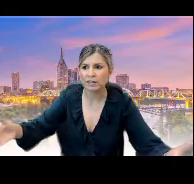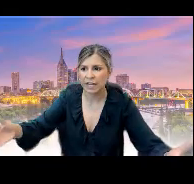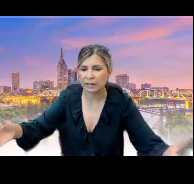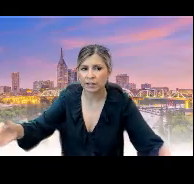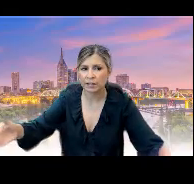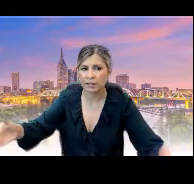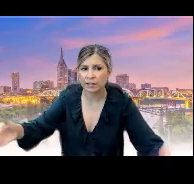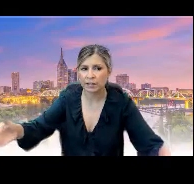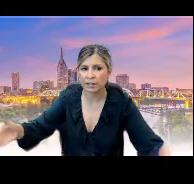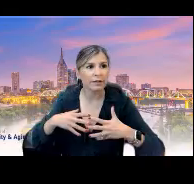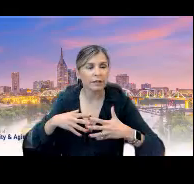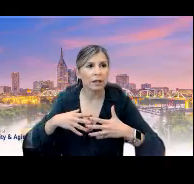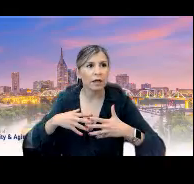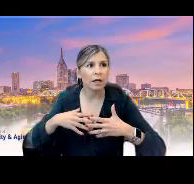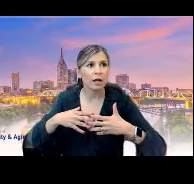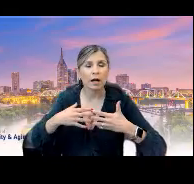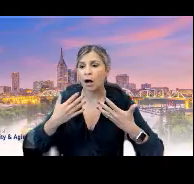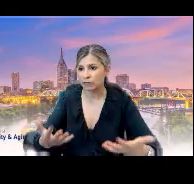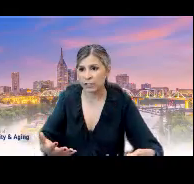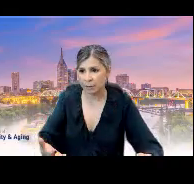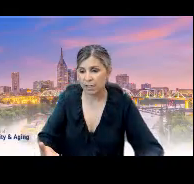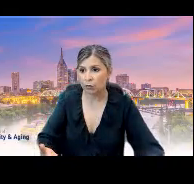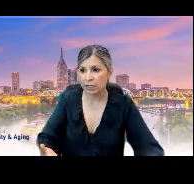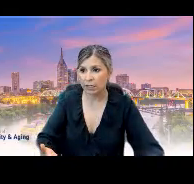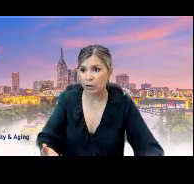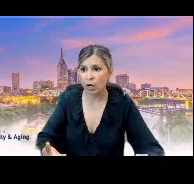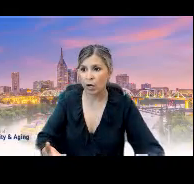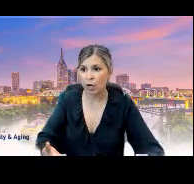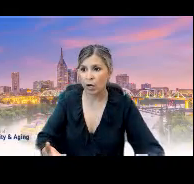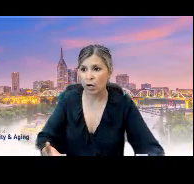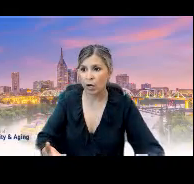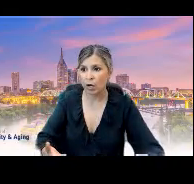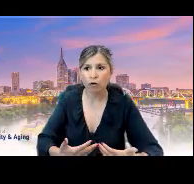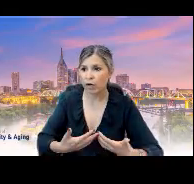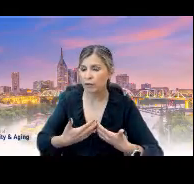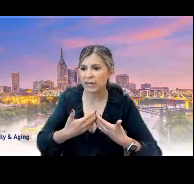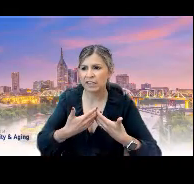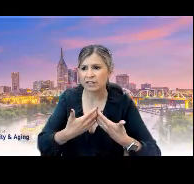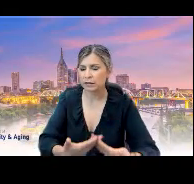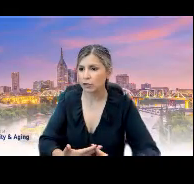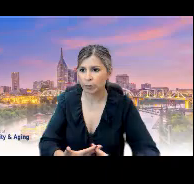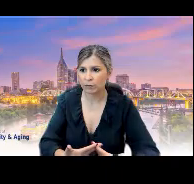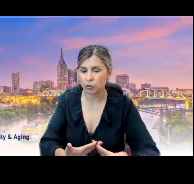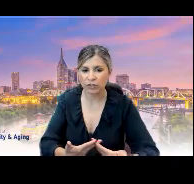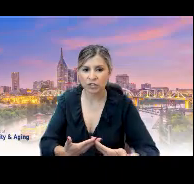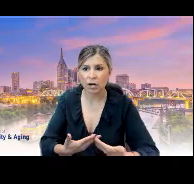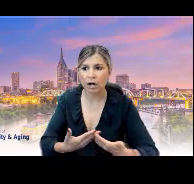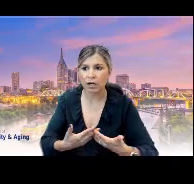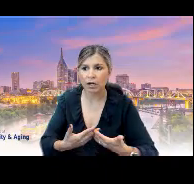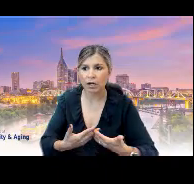but often times they only operated on program fees and a little bit of tuition costs.